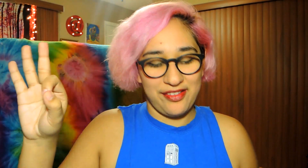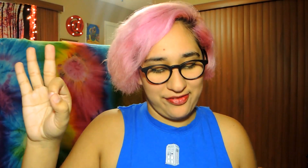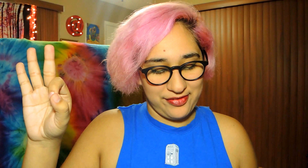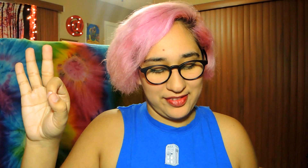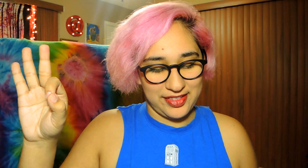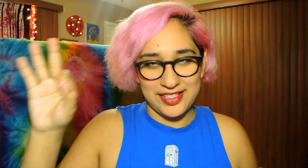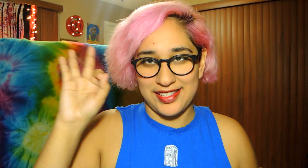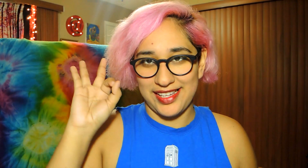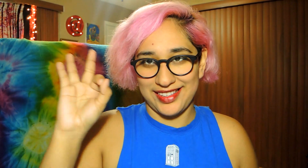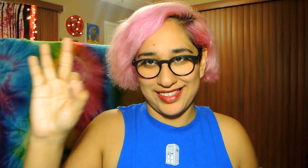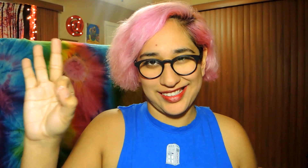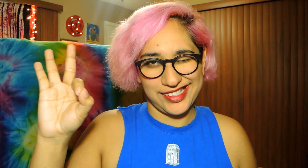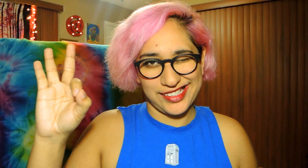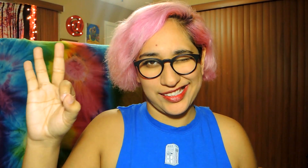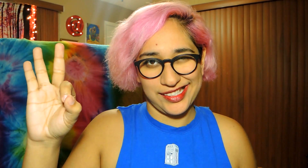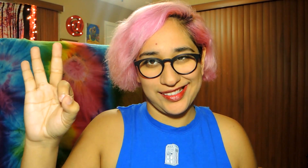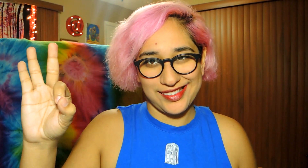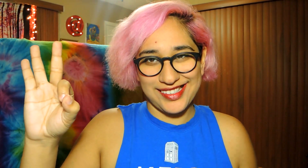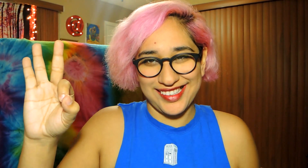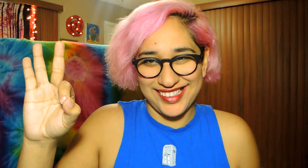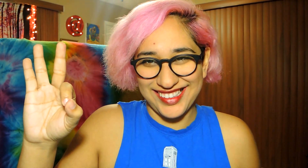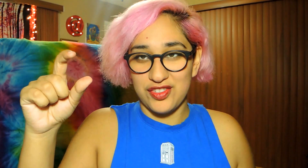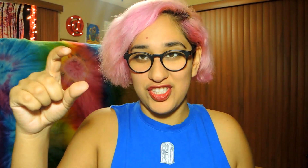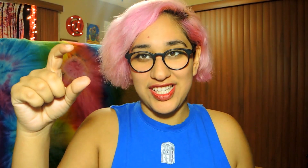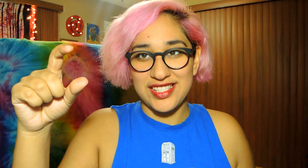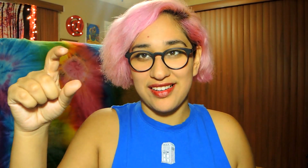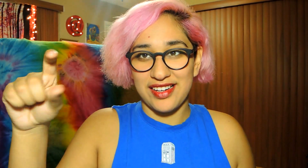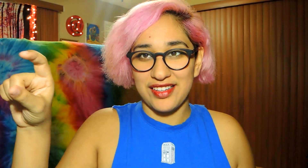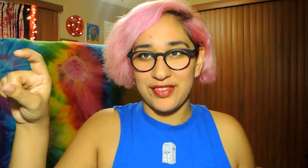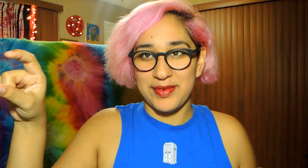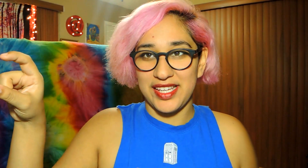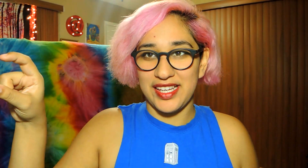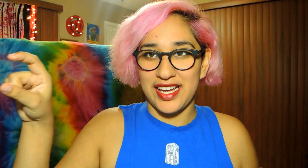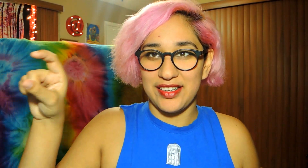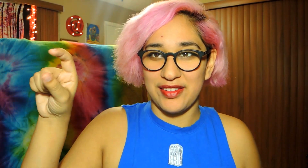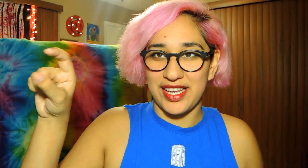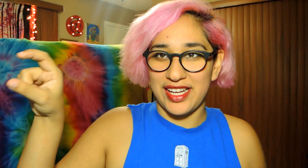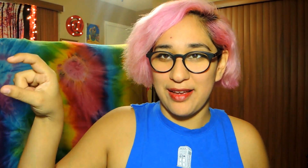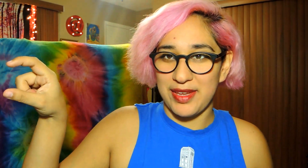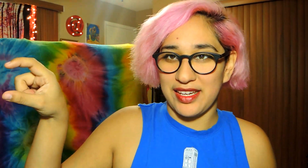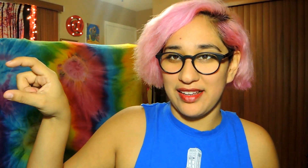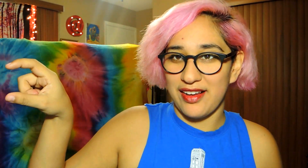"F" looks like the [CLICKS TONGUE] "G" is hard for me, I don't get it, I mean..